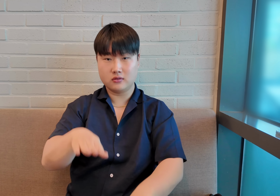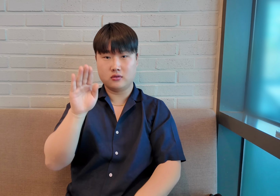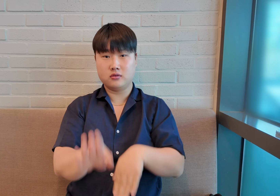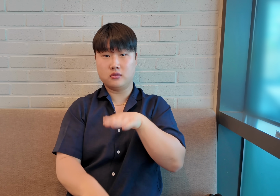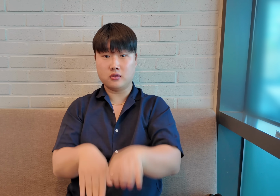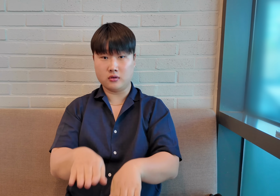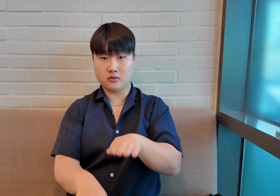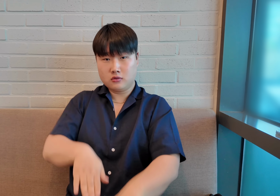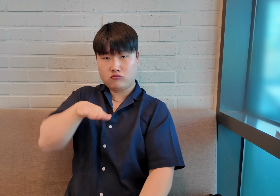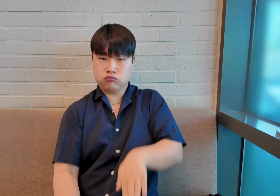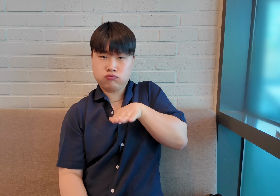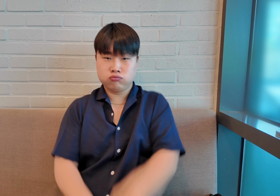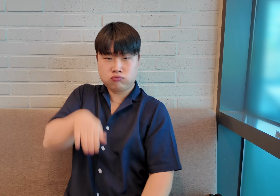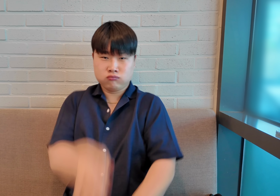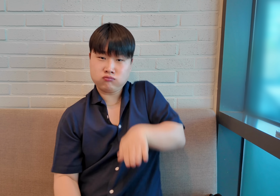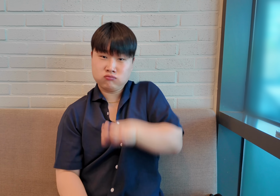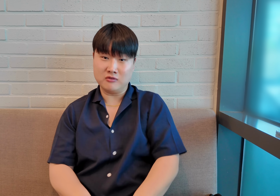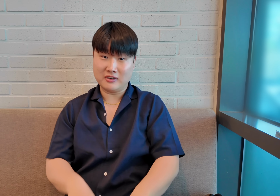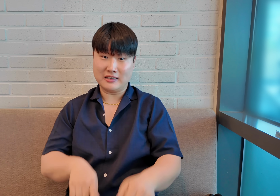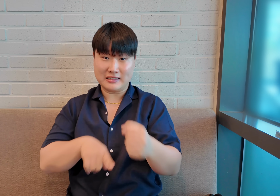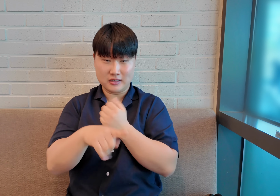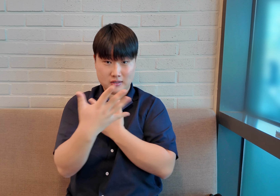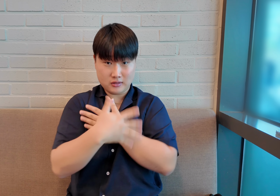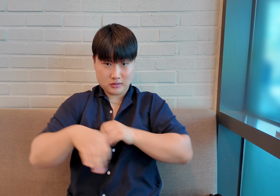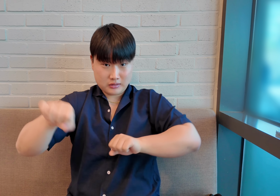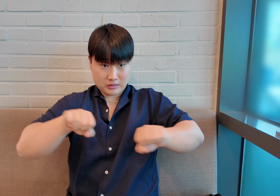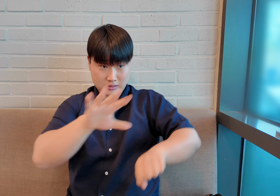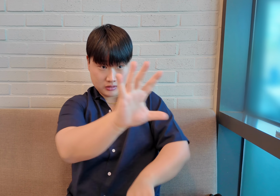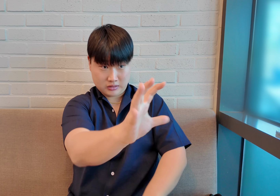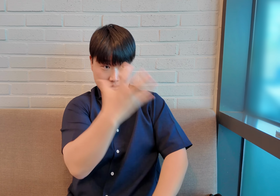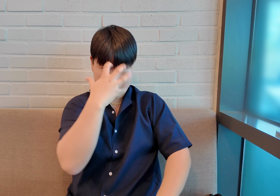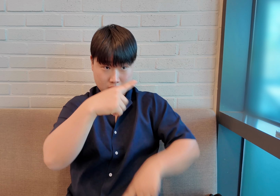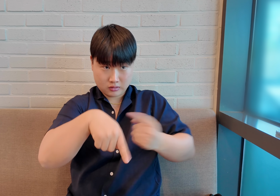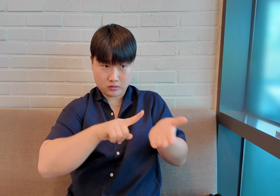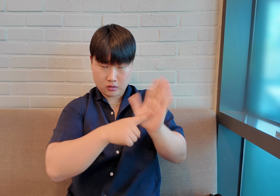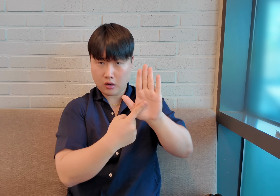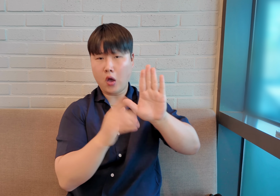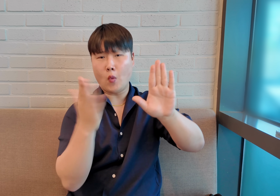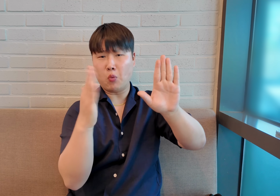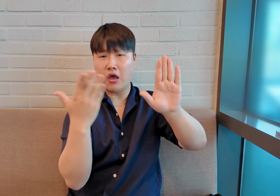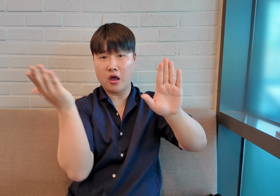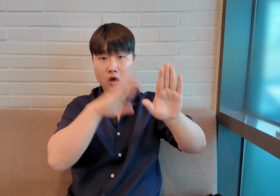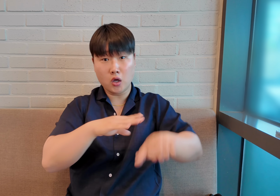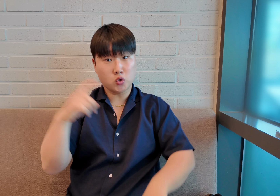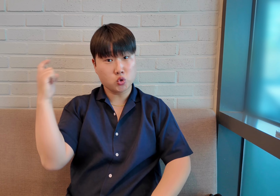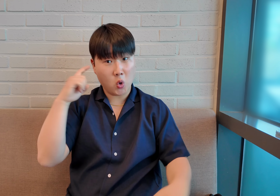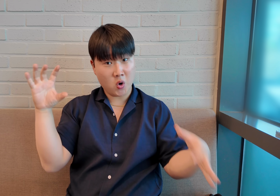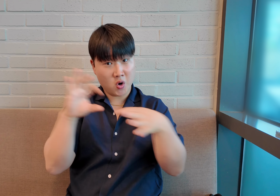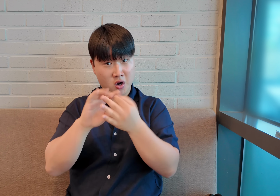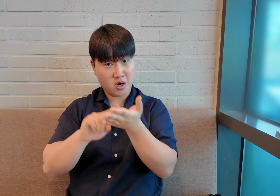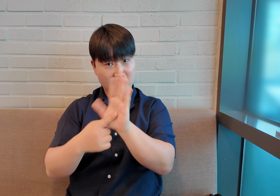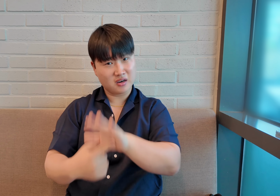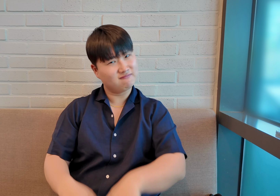You can also express it by varying the strength of your steps. You can express it as is depending on the type or intensity of the action. But what about expressions related to sound?